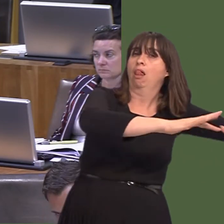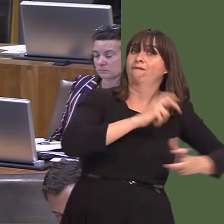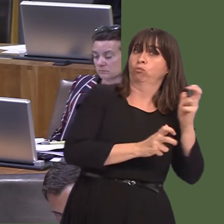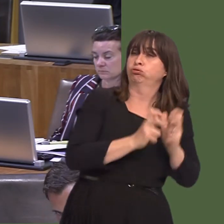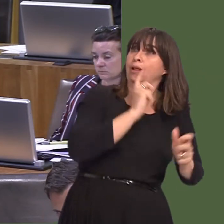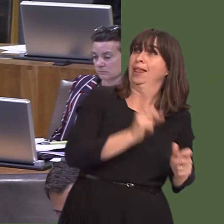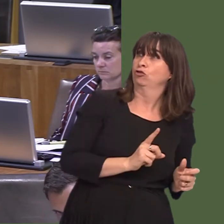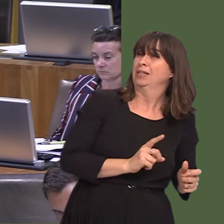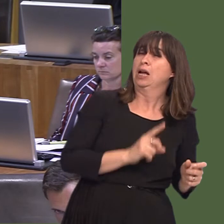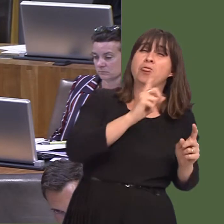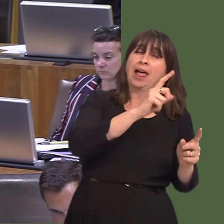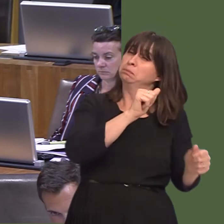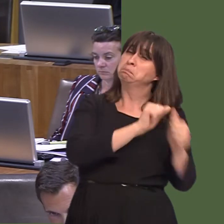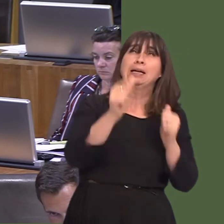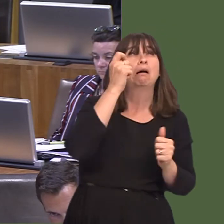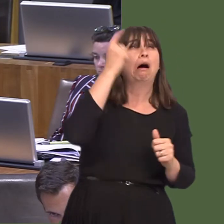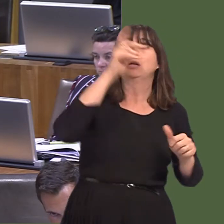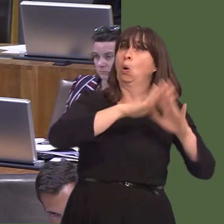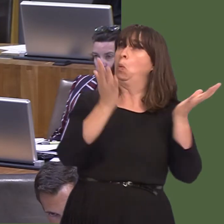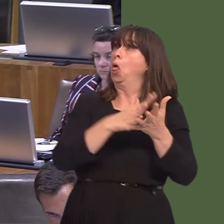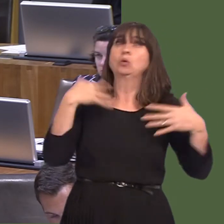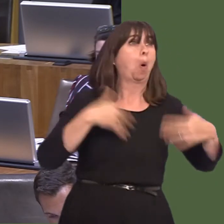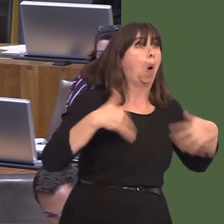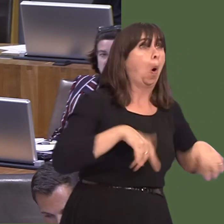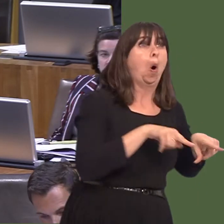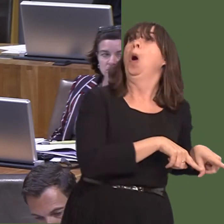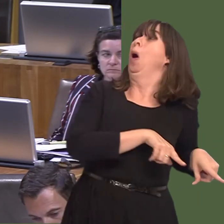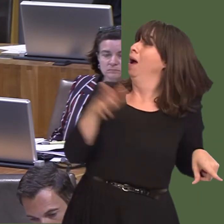Let's see if the UK Government can be innovative and enterprising in the future, but it is